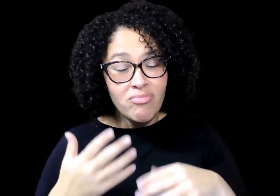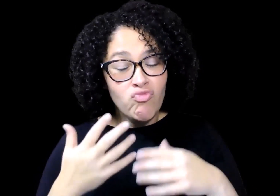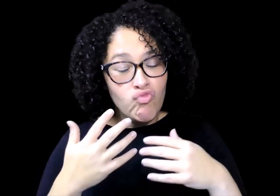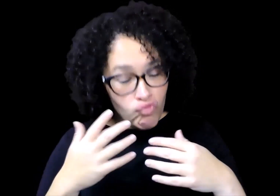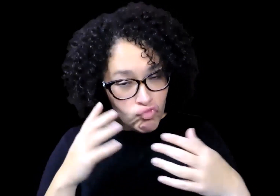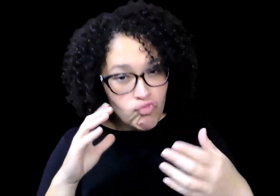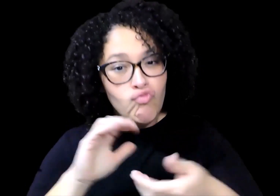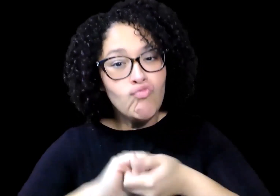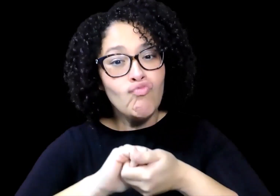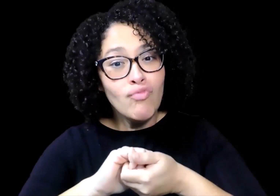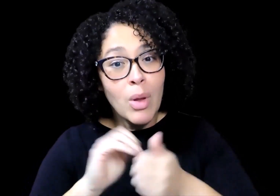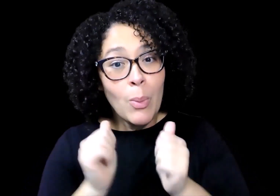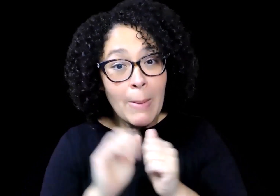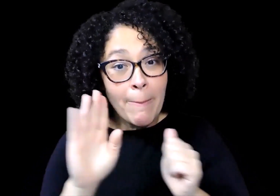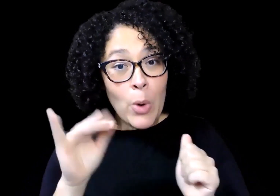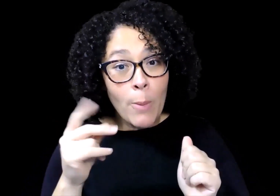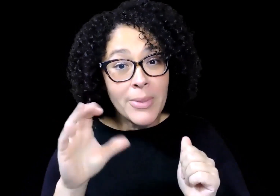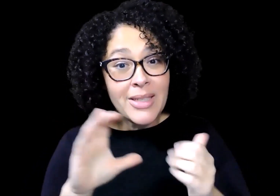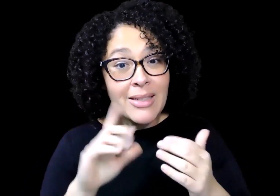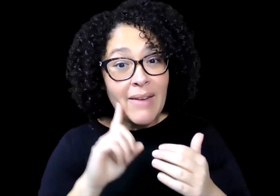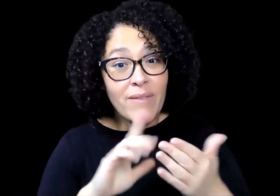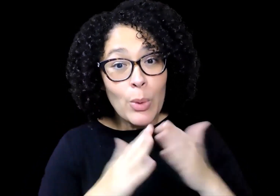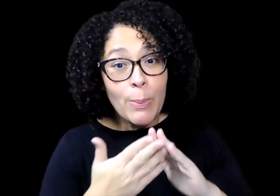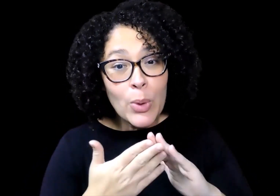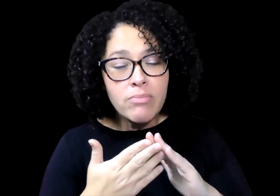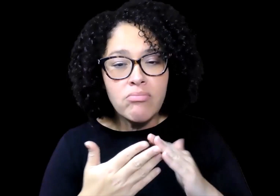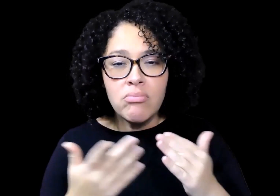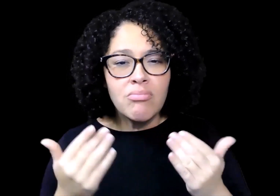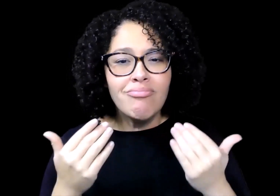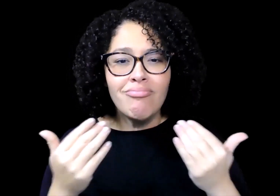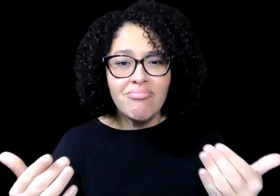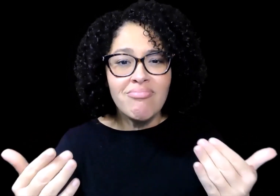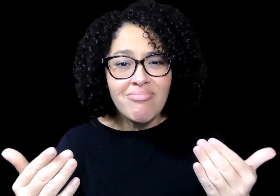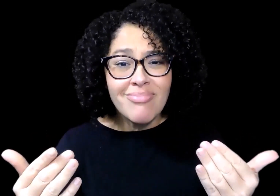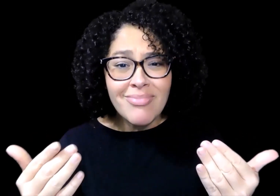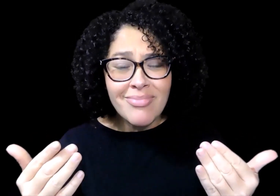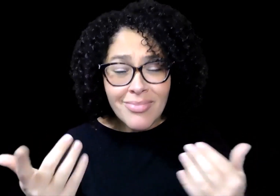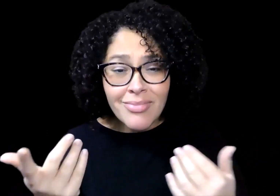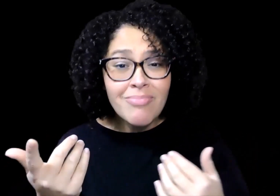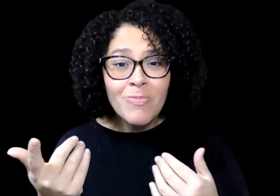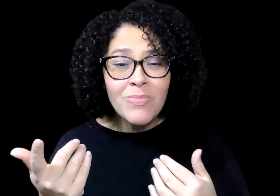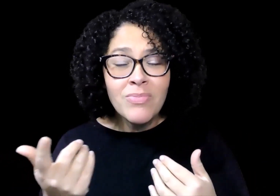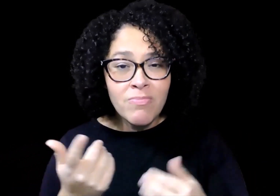and be willing to partner with community members